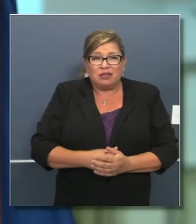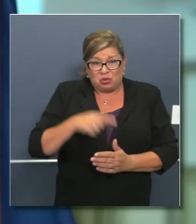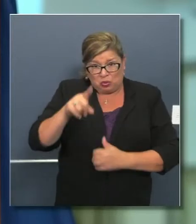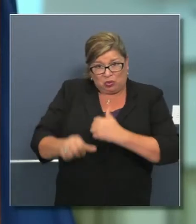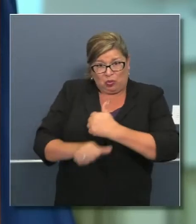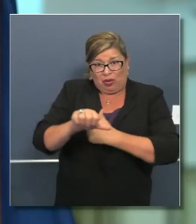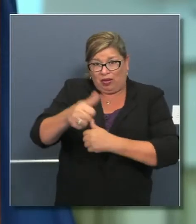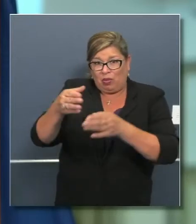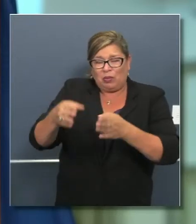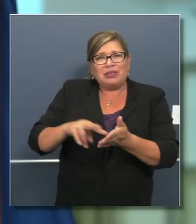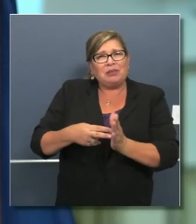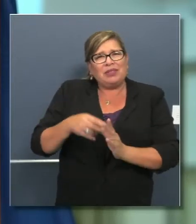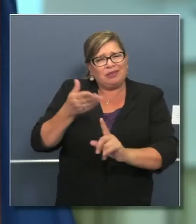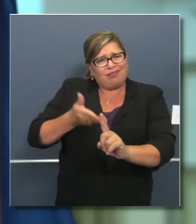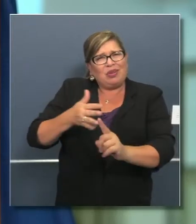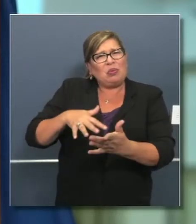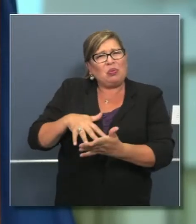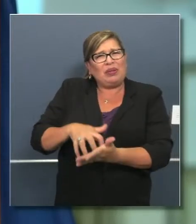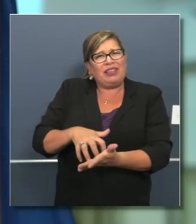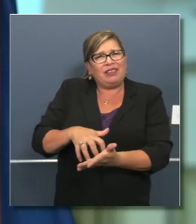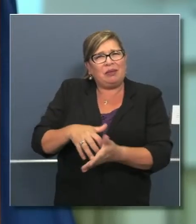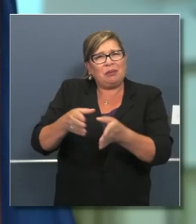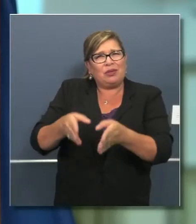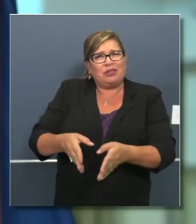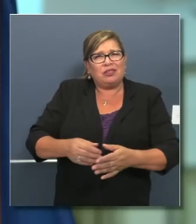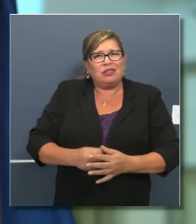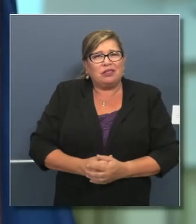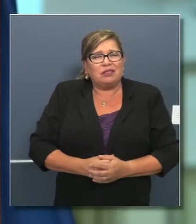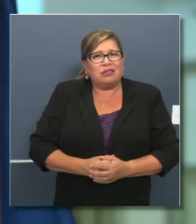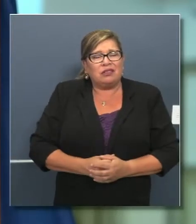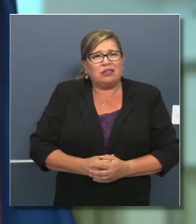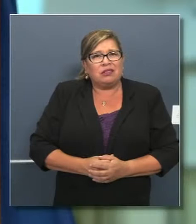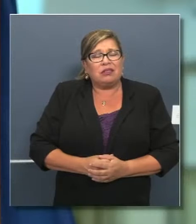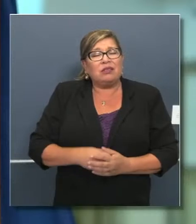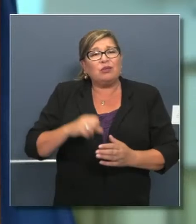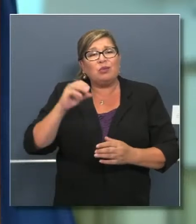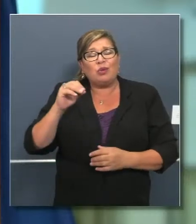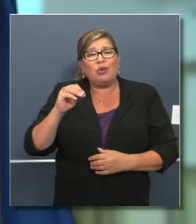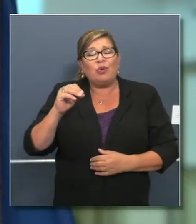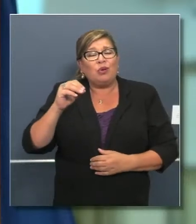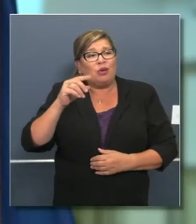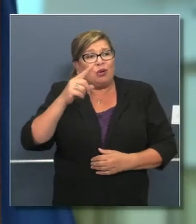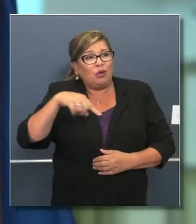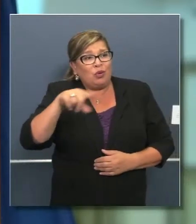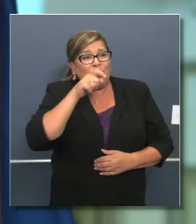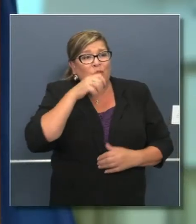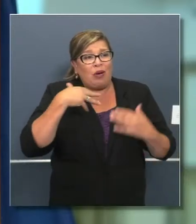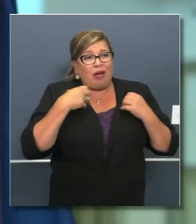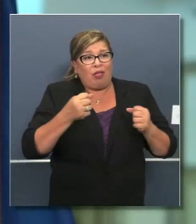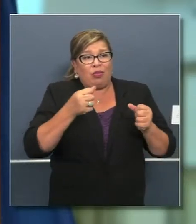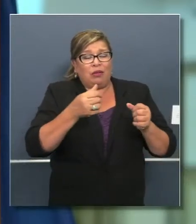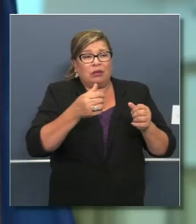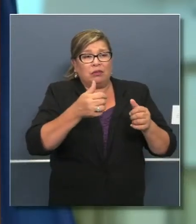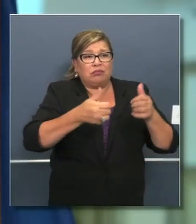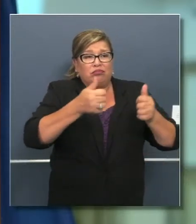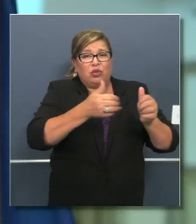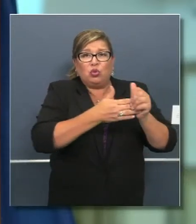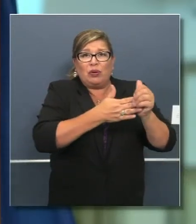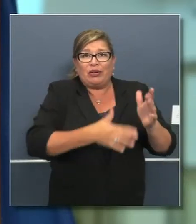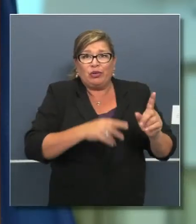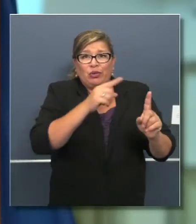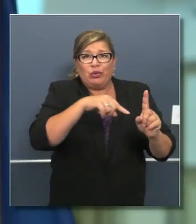person and I just want to apologize to all those health directors that have been attacked that are